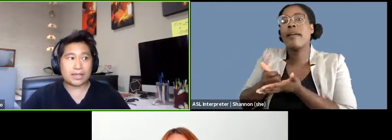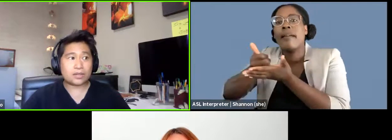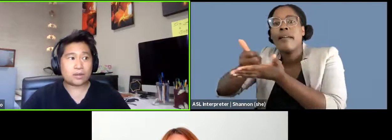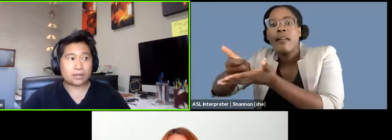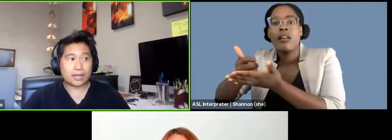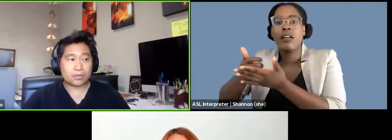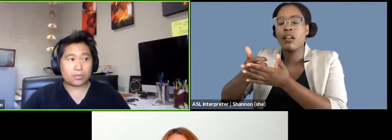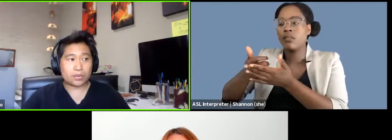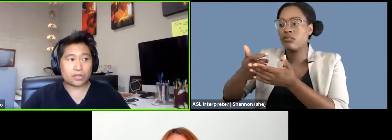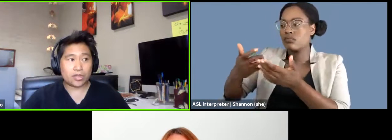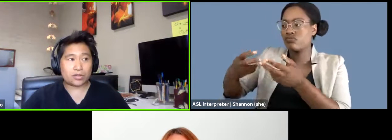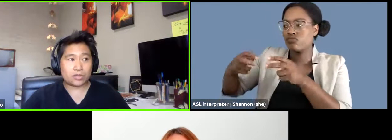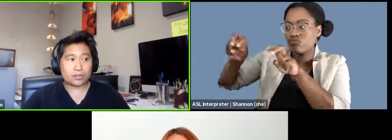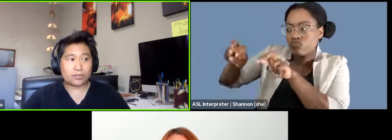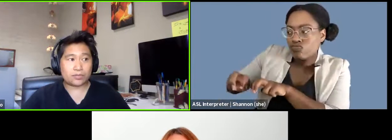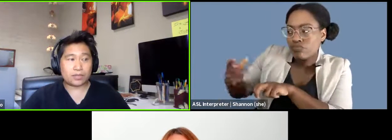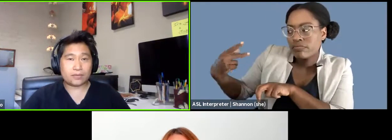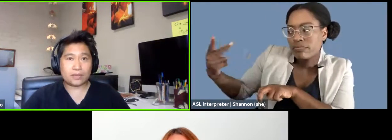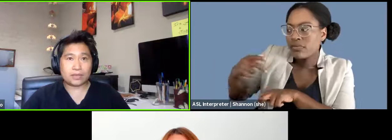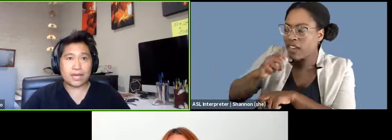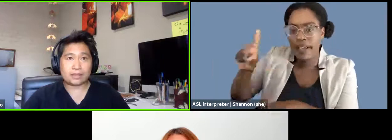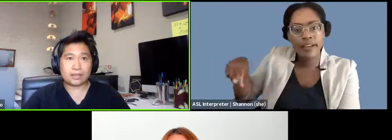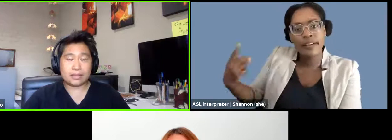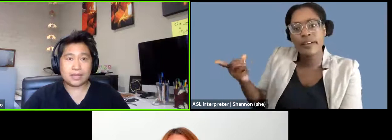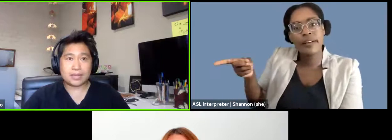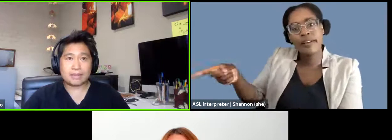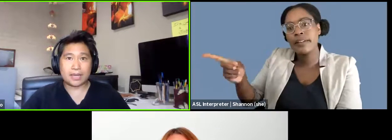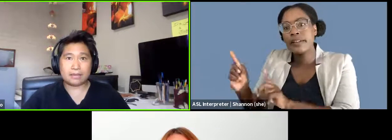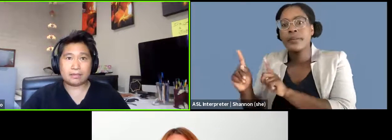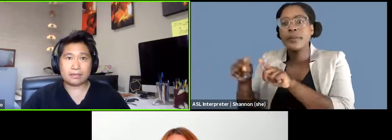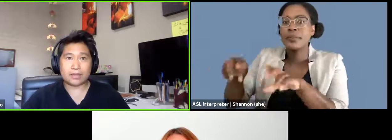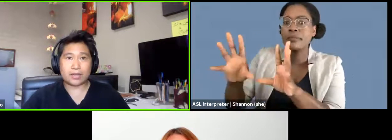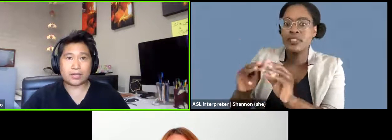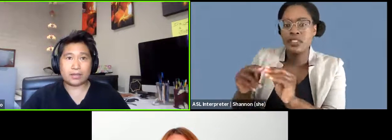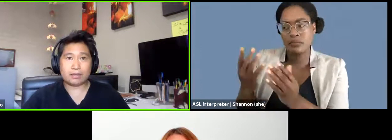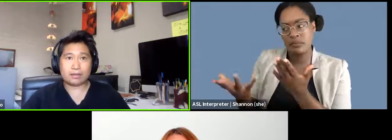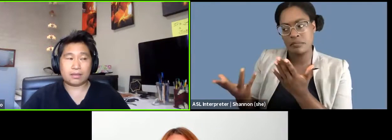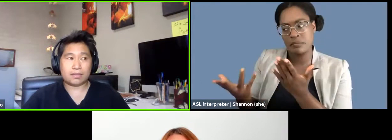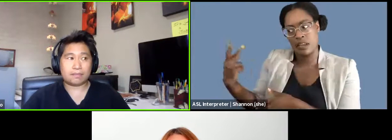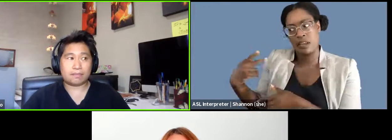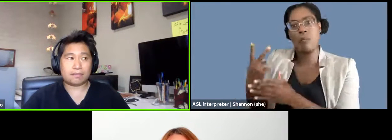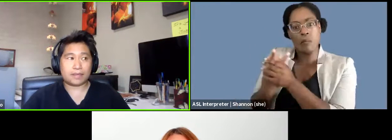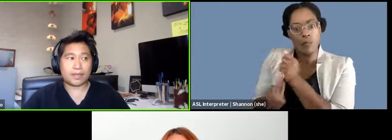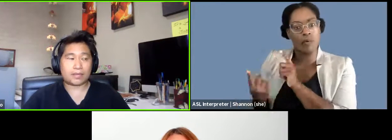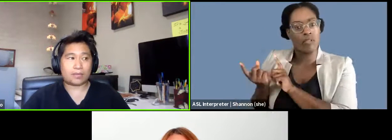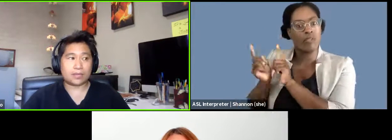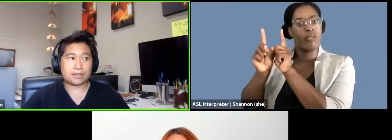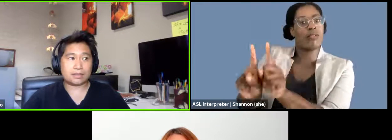That's the only thing I would change in terms of Gladly and addressing anti-racism.